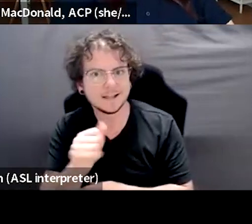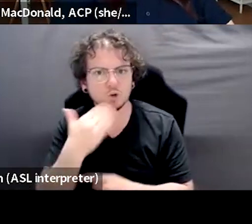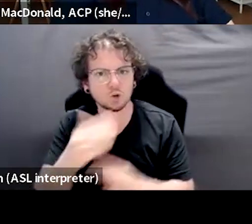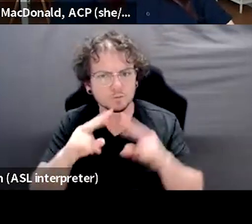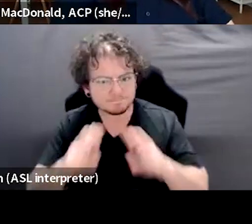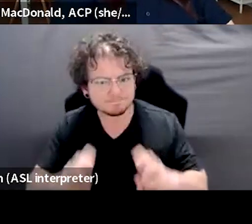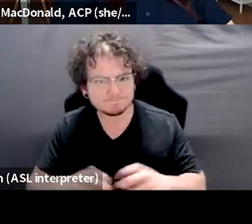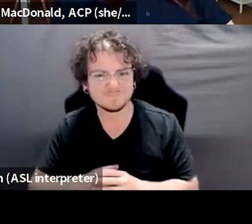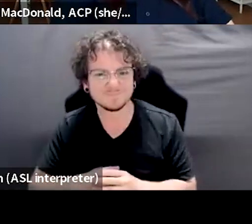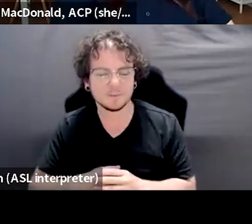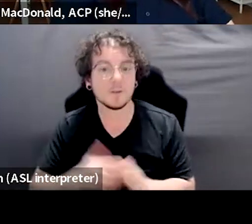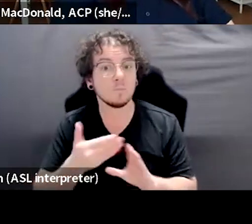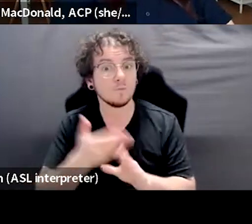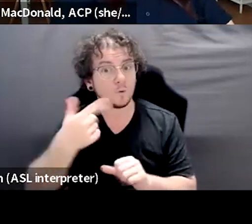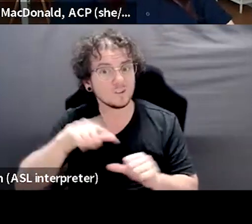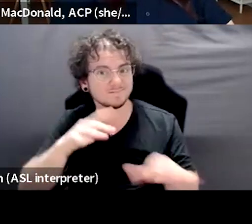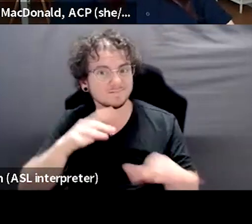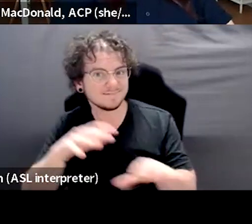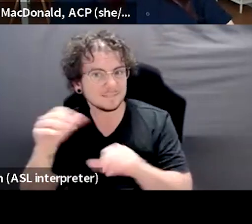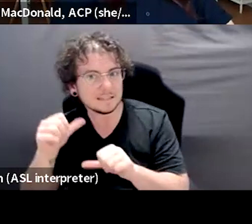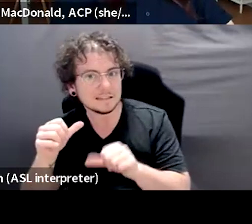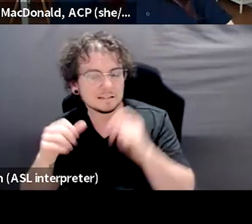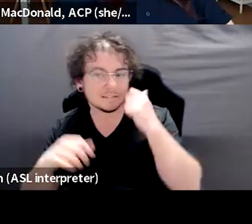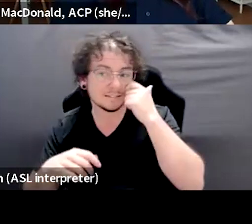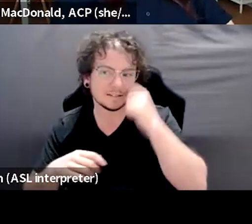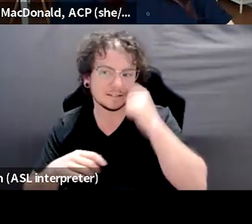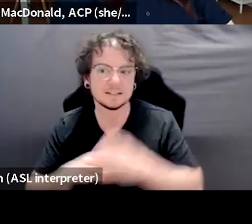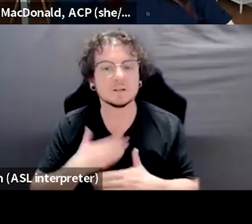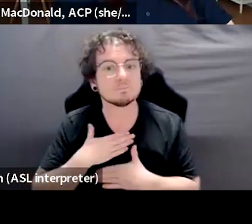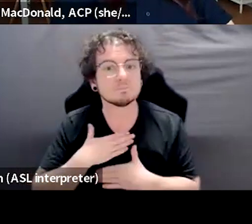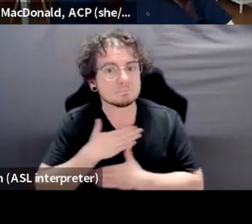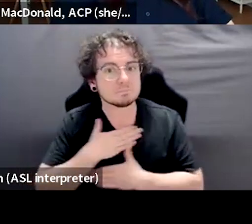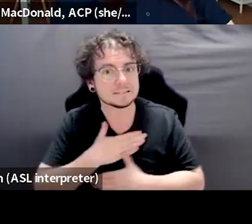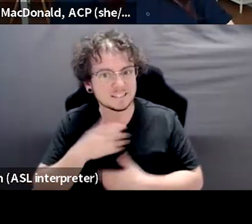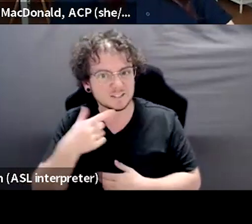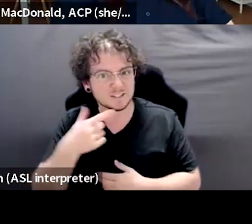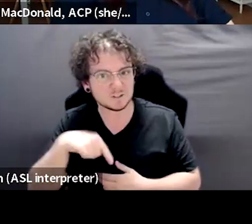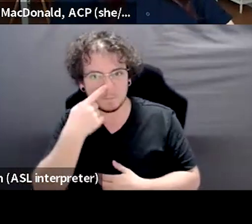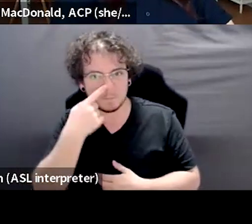Before we let everyone go, we would love it if you could provide feedback on the session. We'll